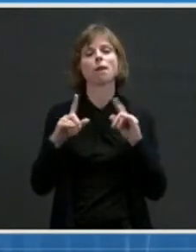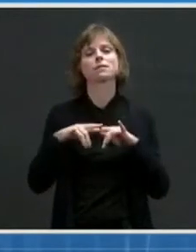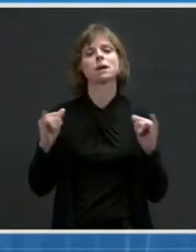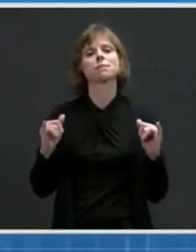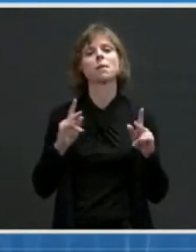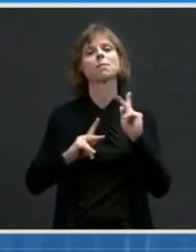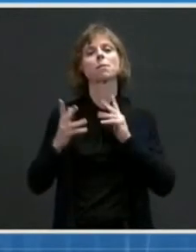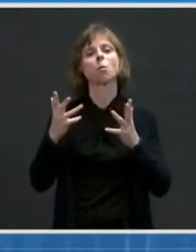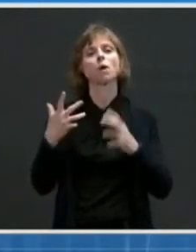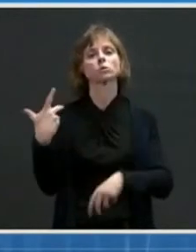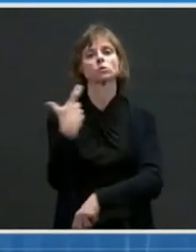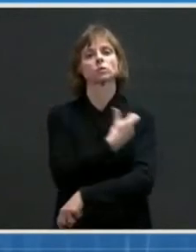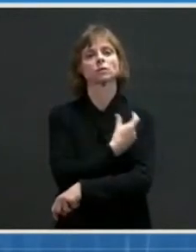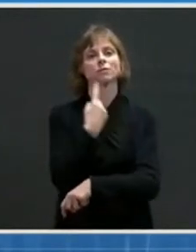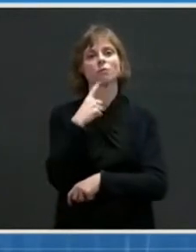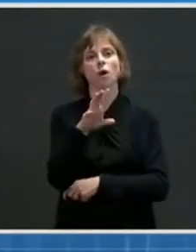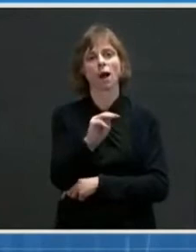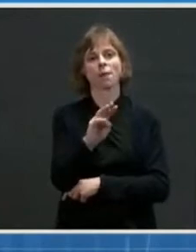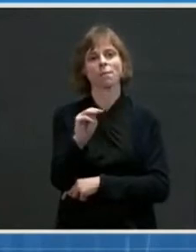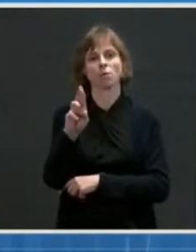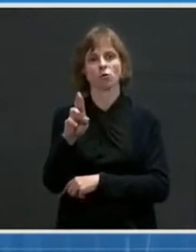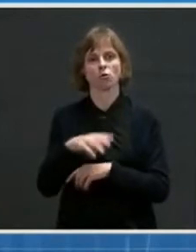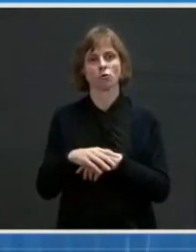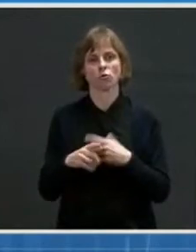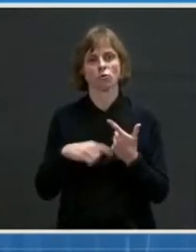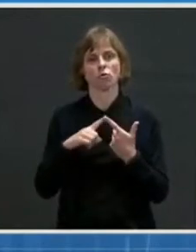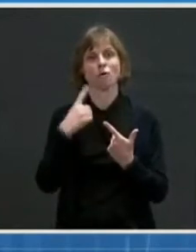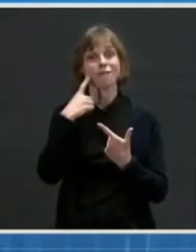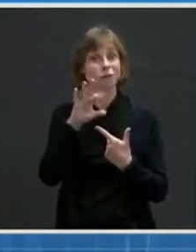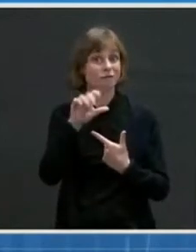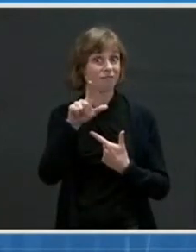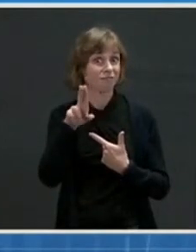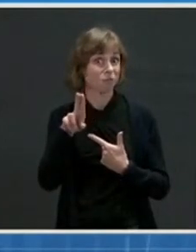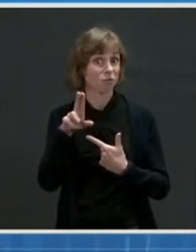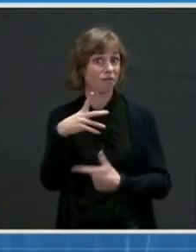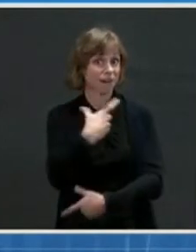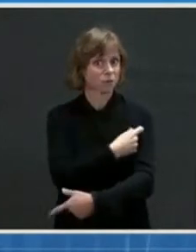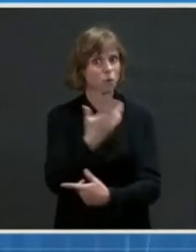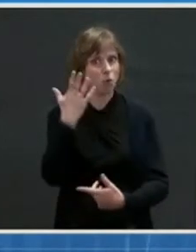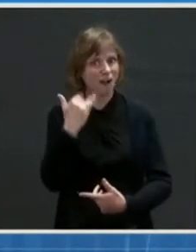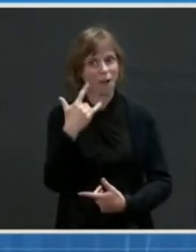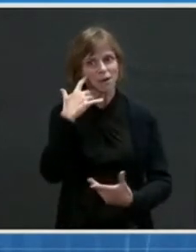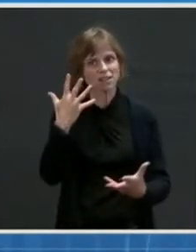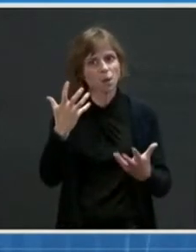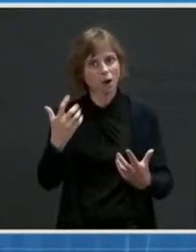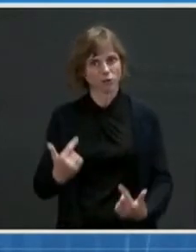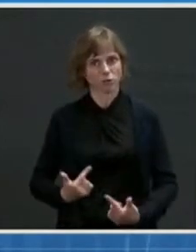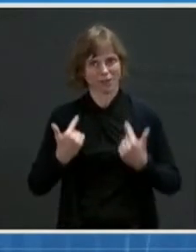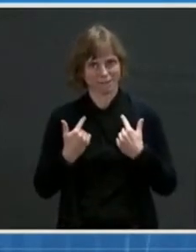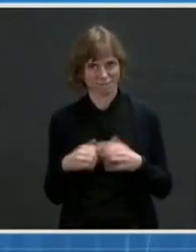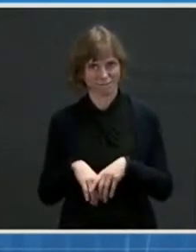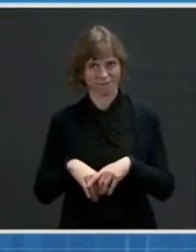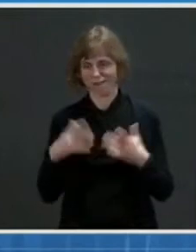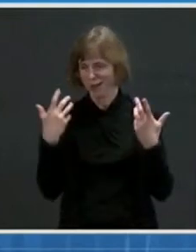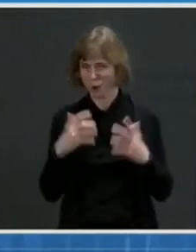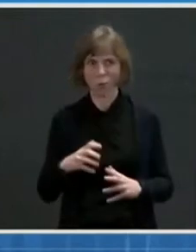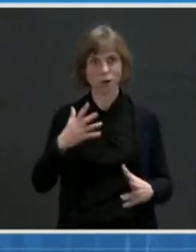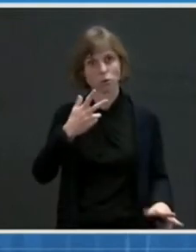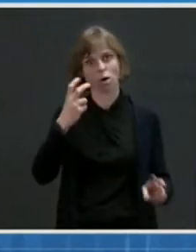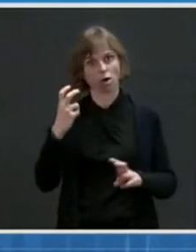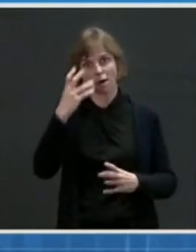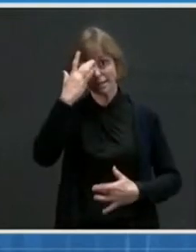THE SAME REASON PEOPLE ARE